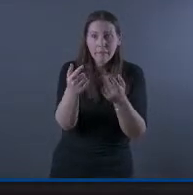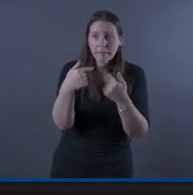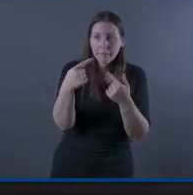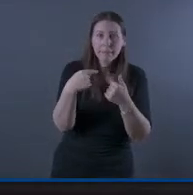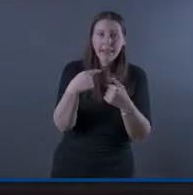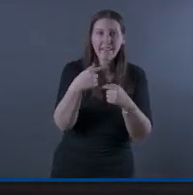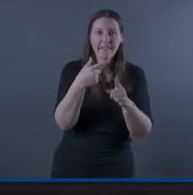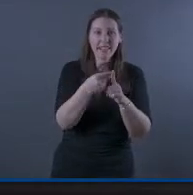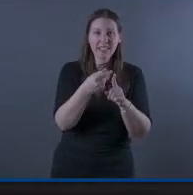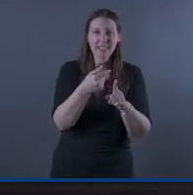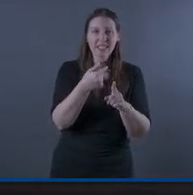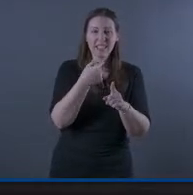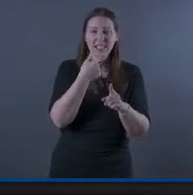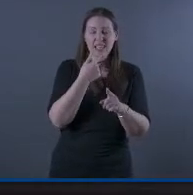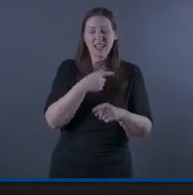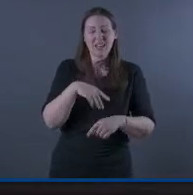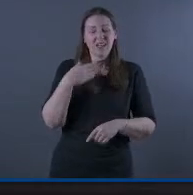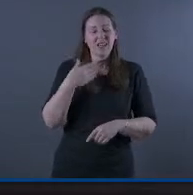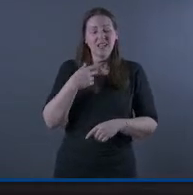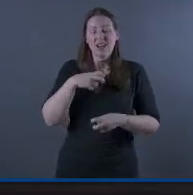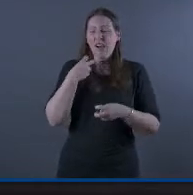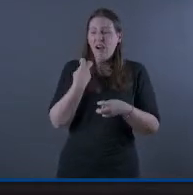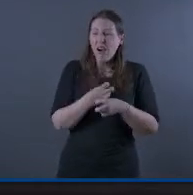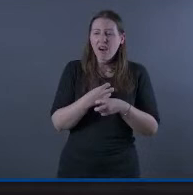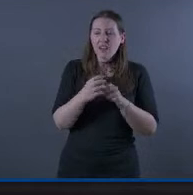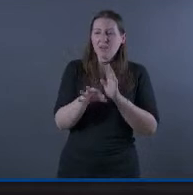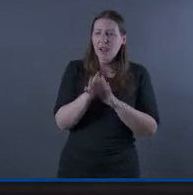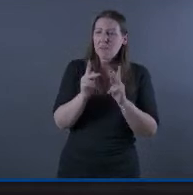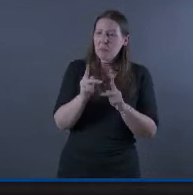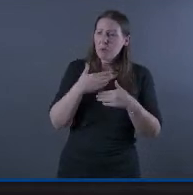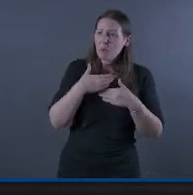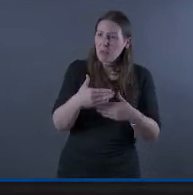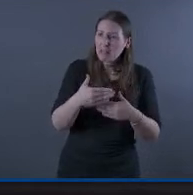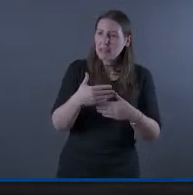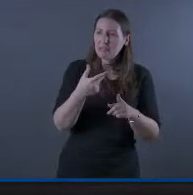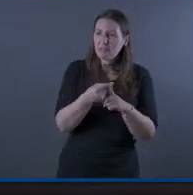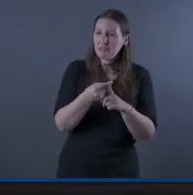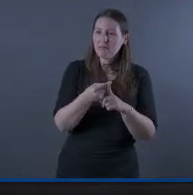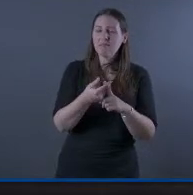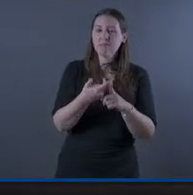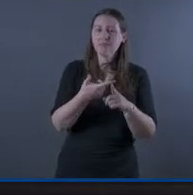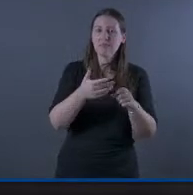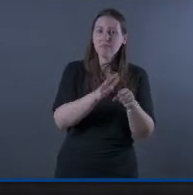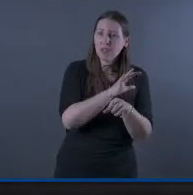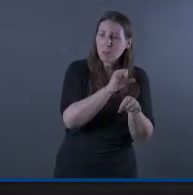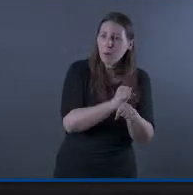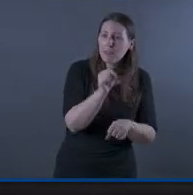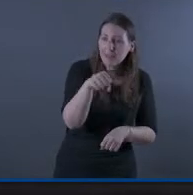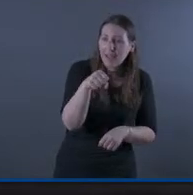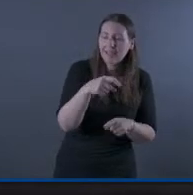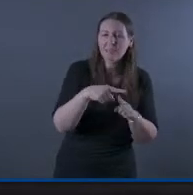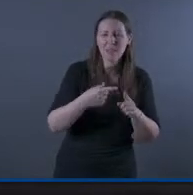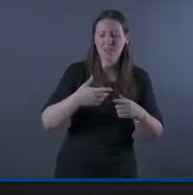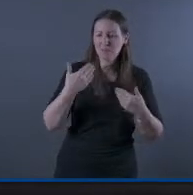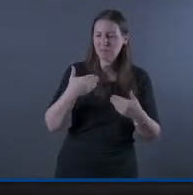They filled their spots that we gave them which was great, the second week, because of the experience that those first people had had,